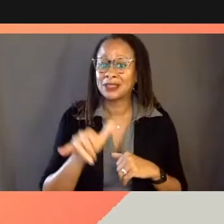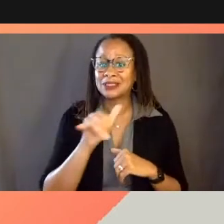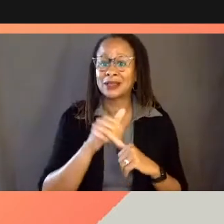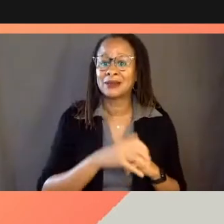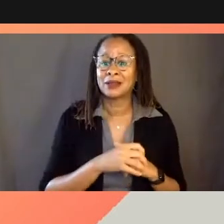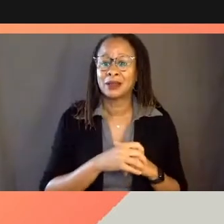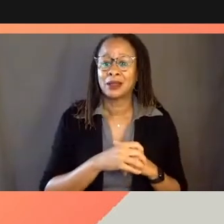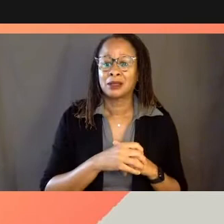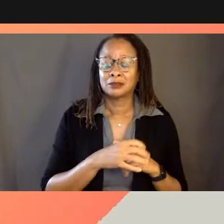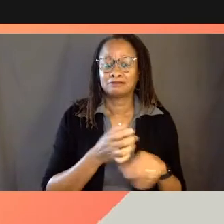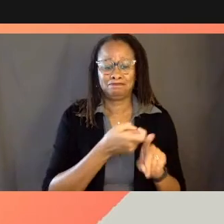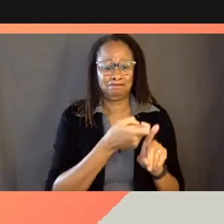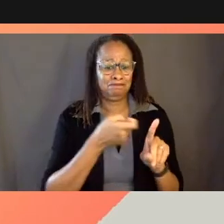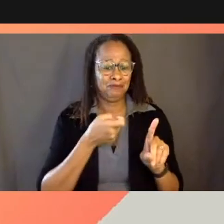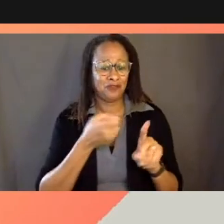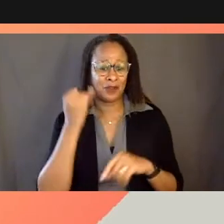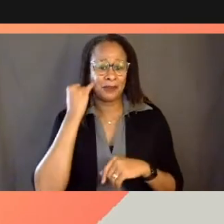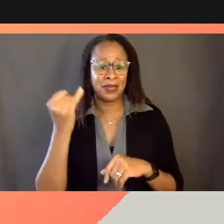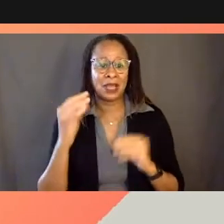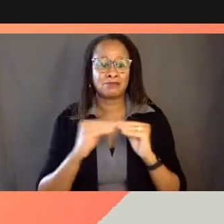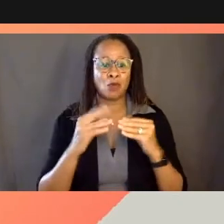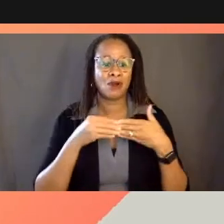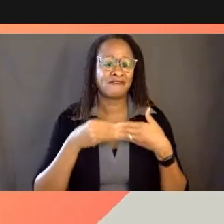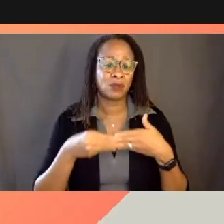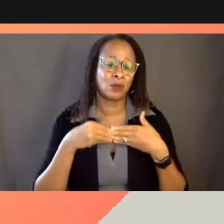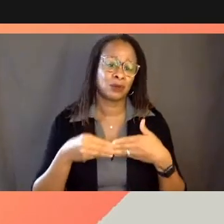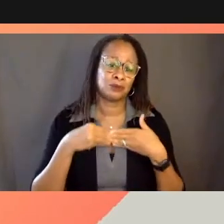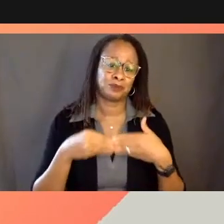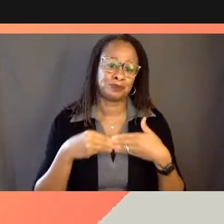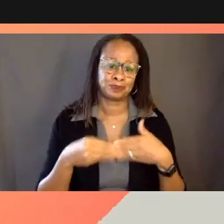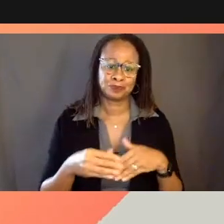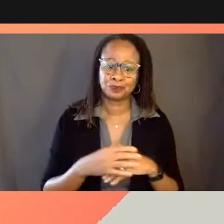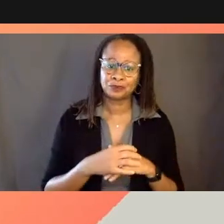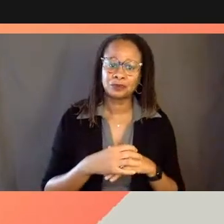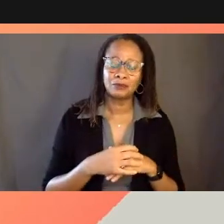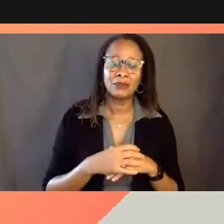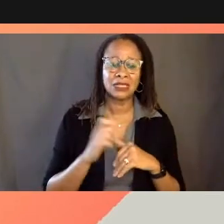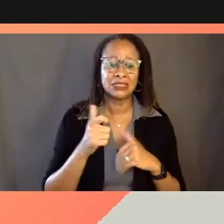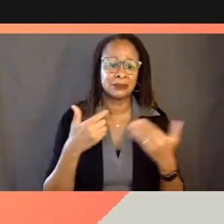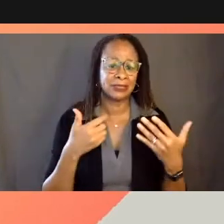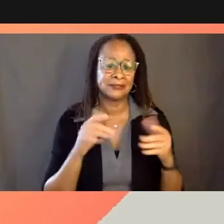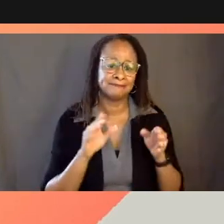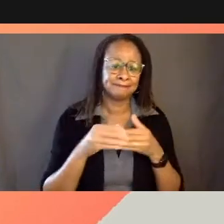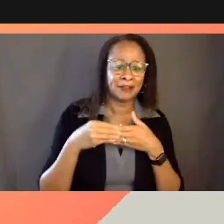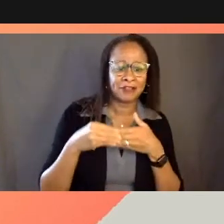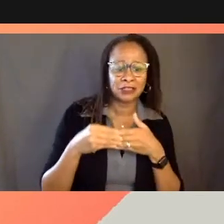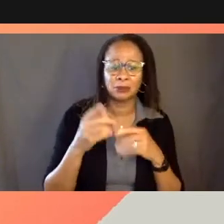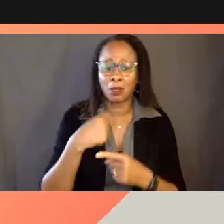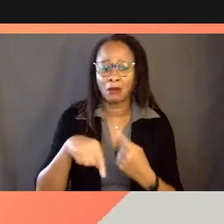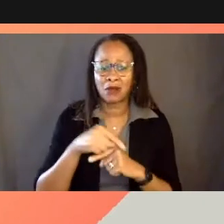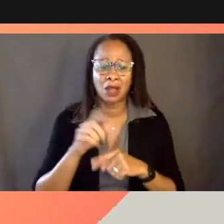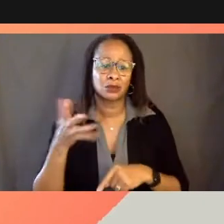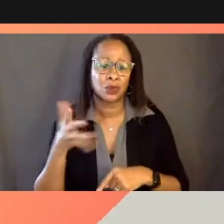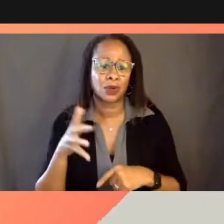came from the idea of being more fluid and having to be nimble around sort of the structures